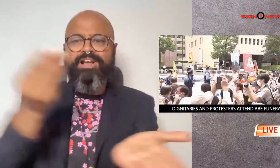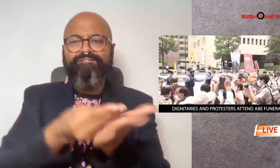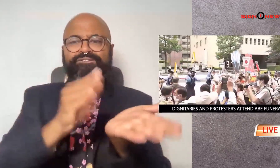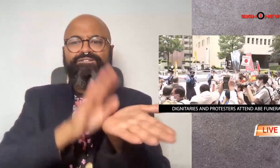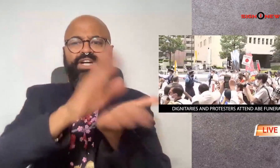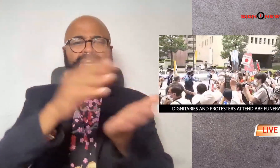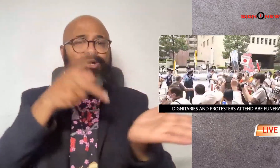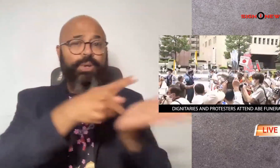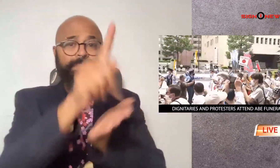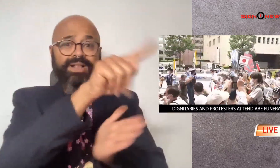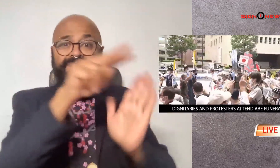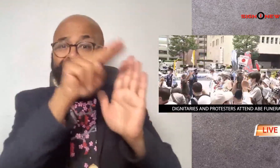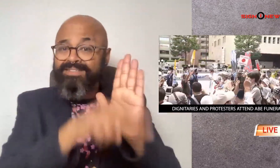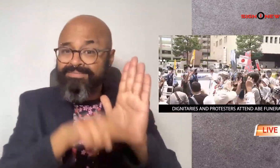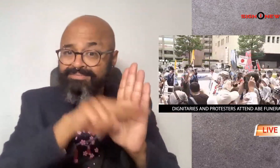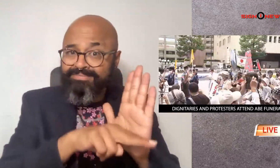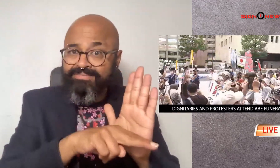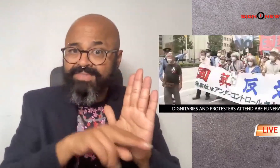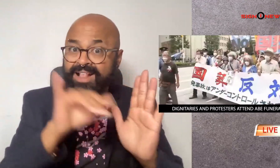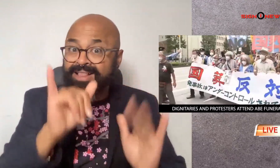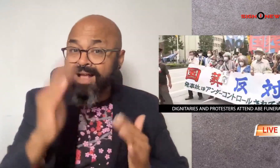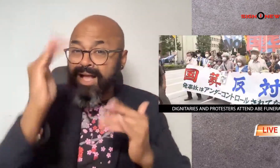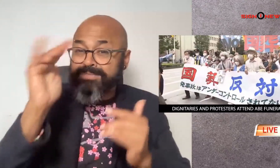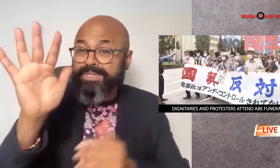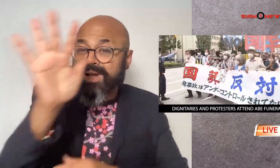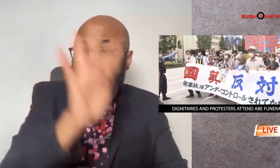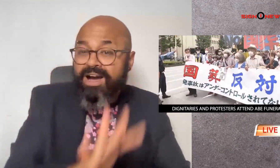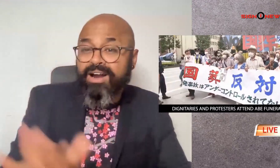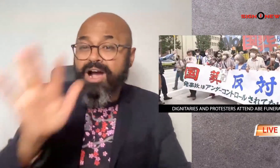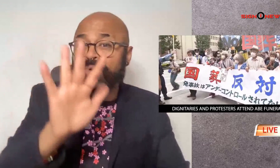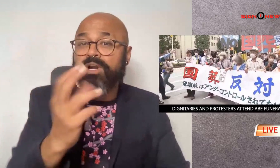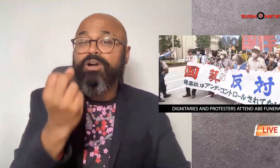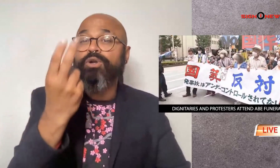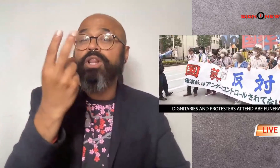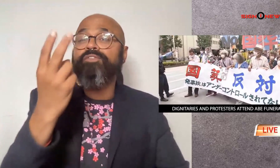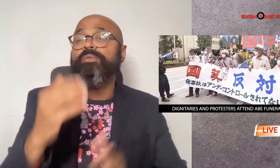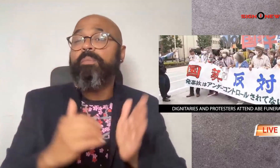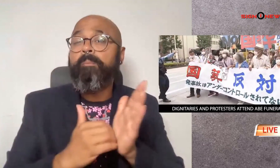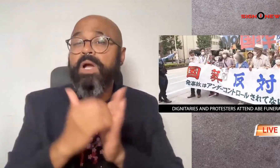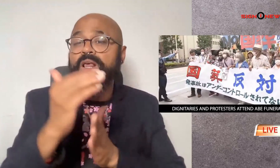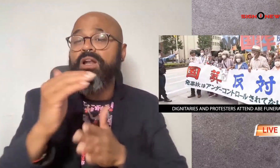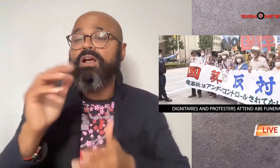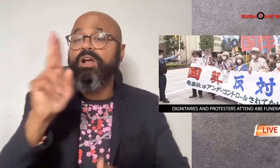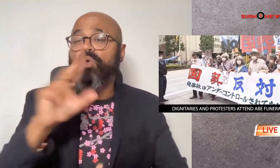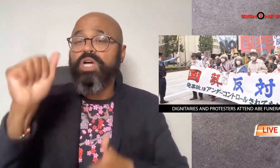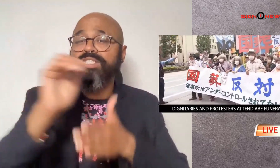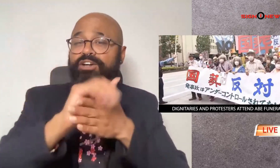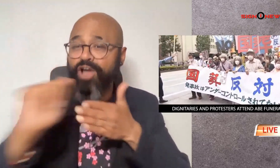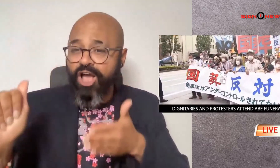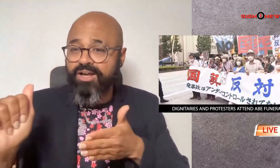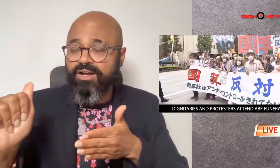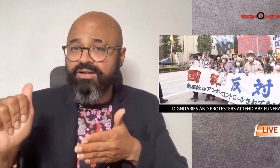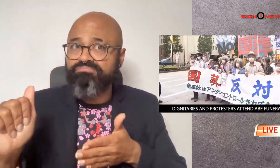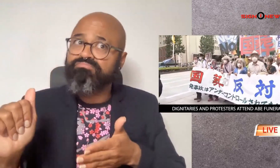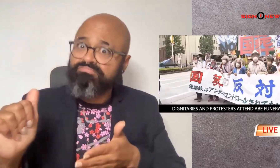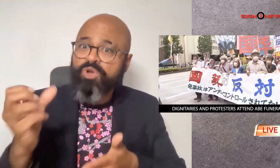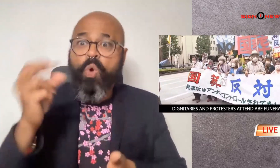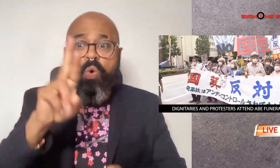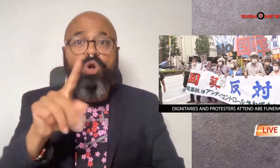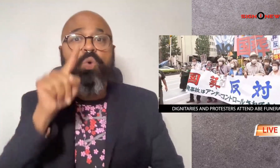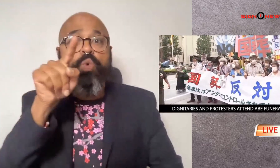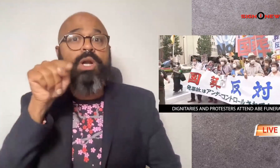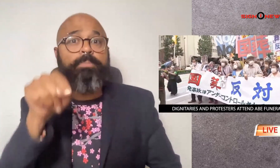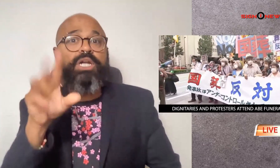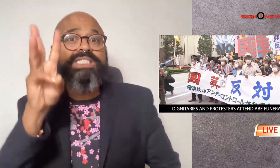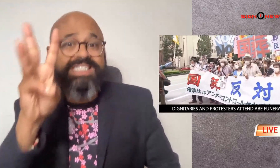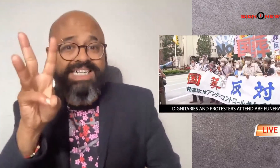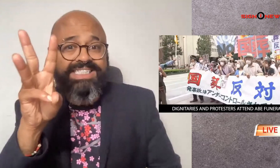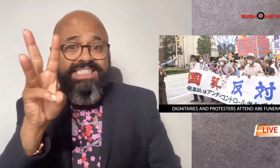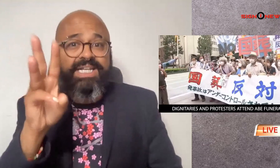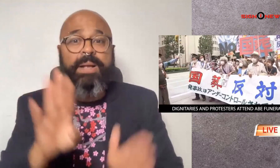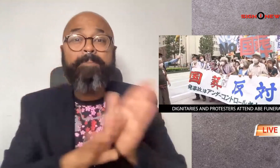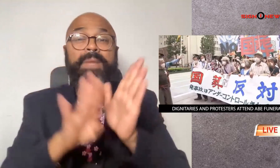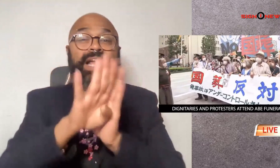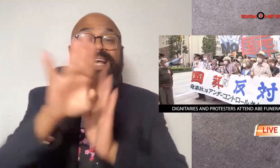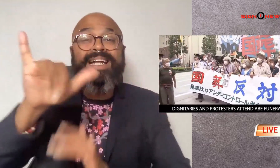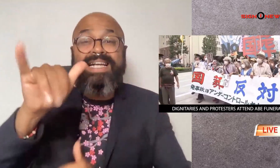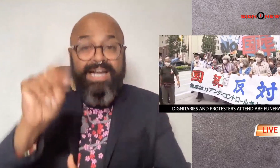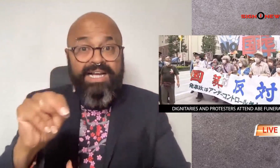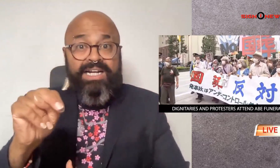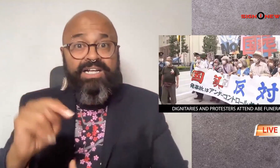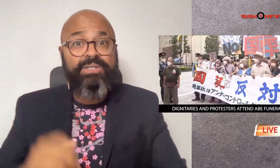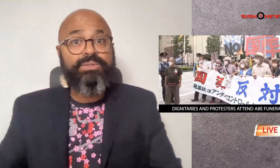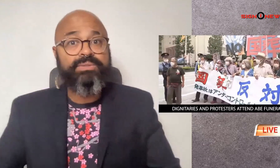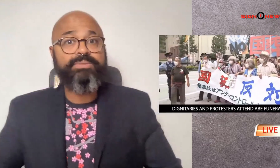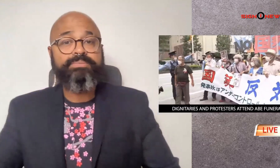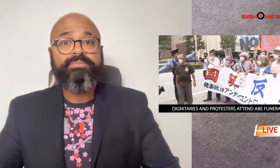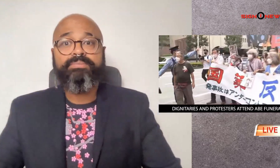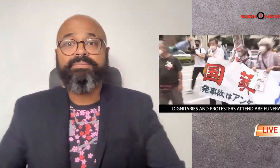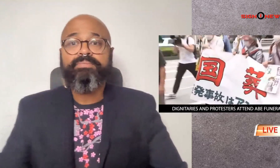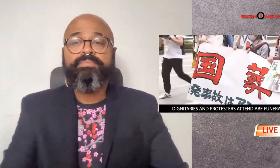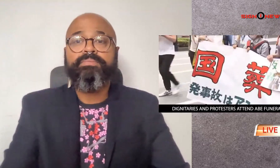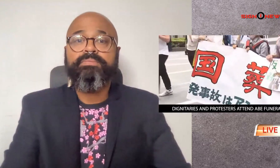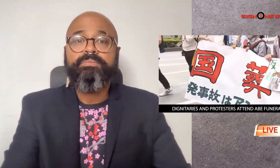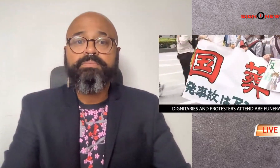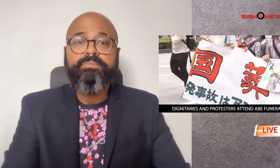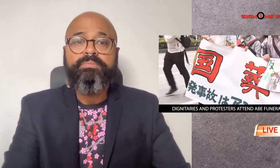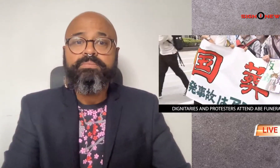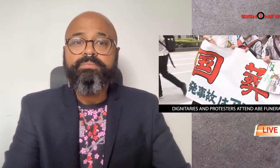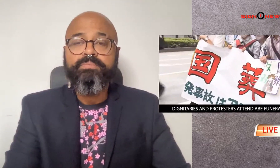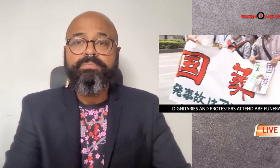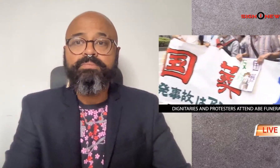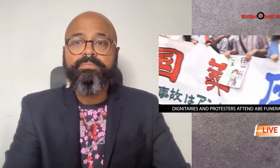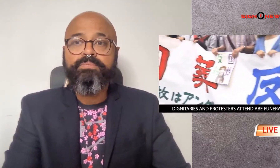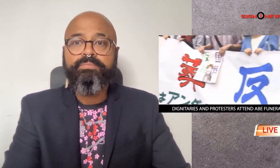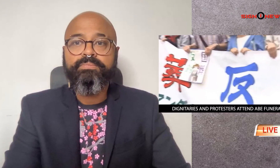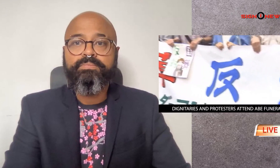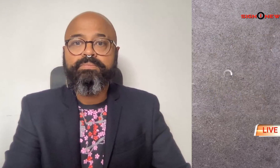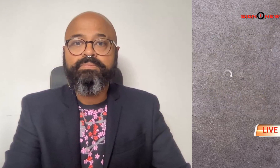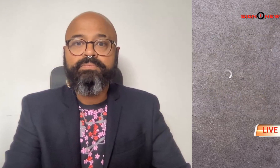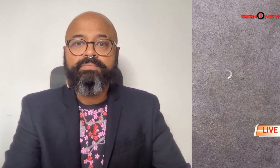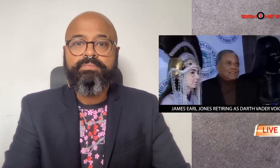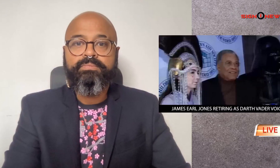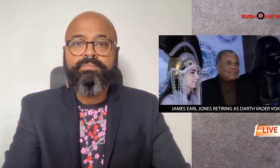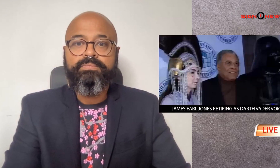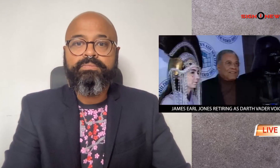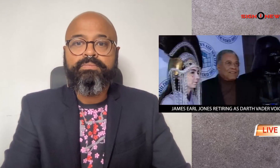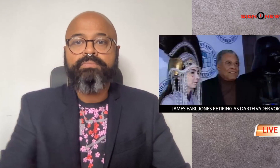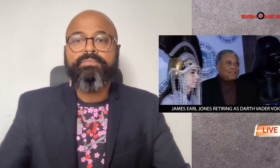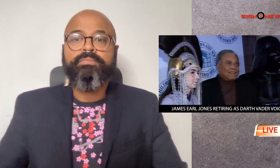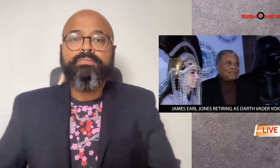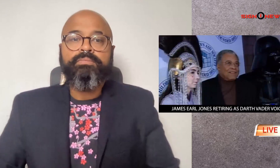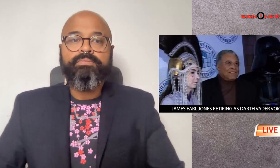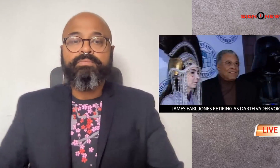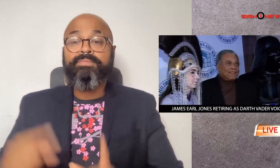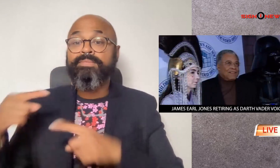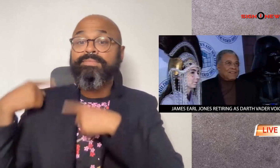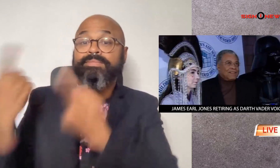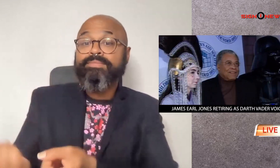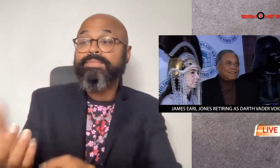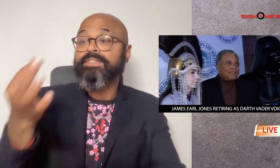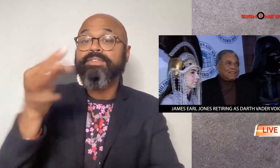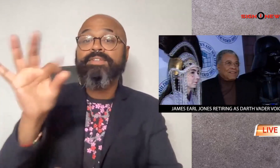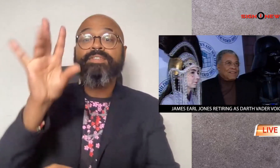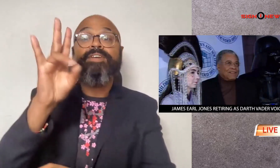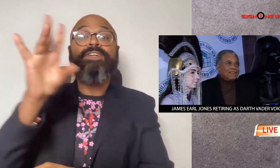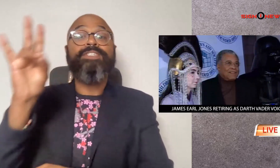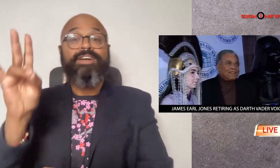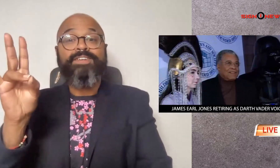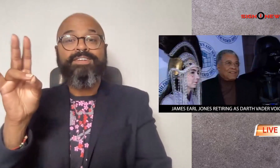pay for the funeral which is expected to be around $12 million US or 1.6 billion yen